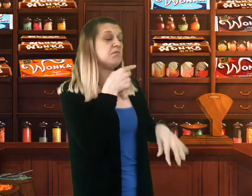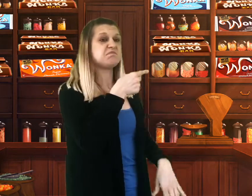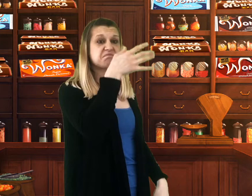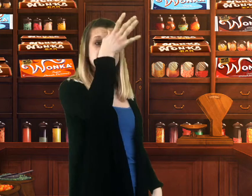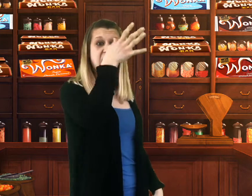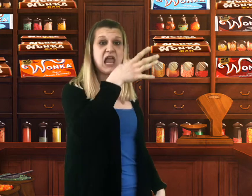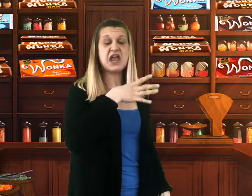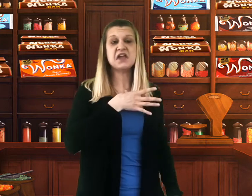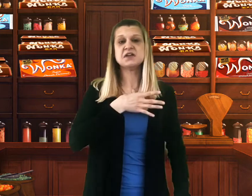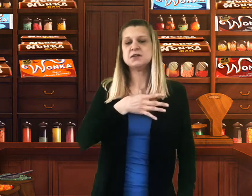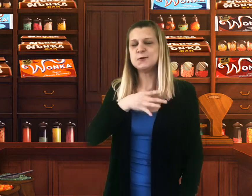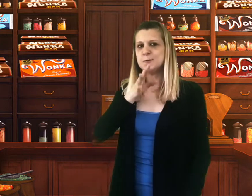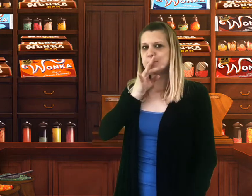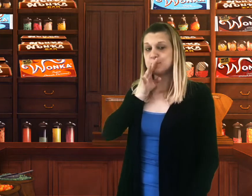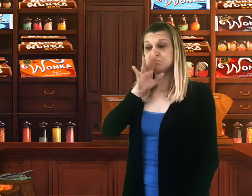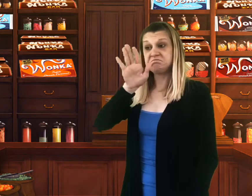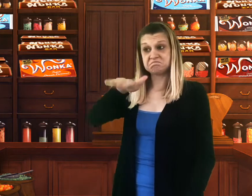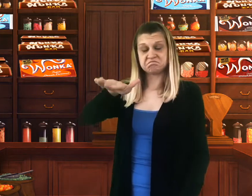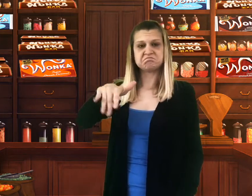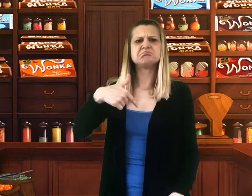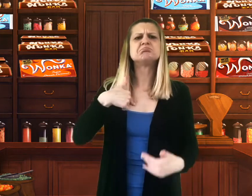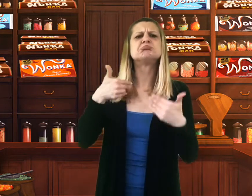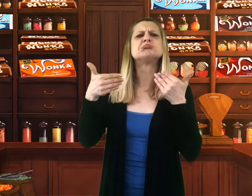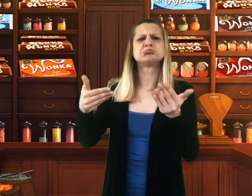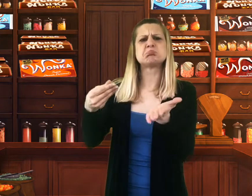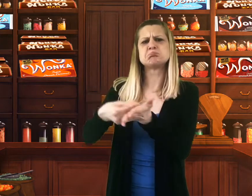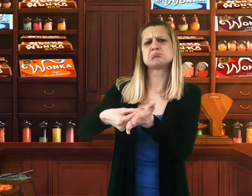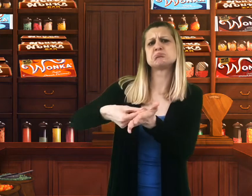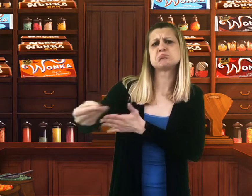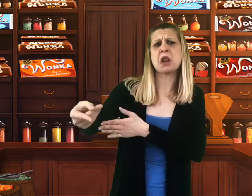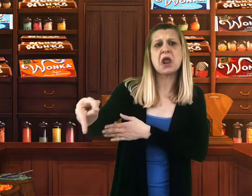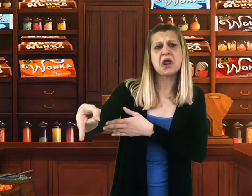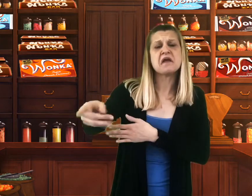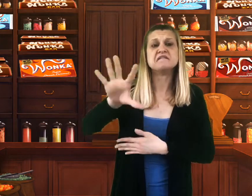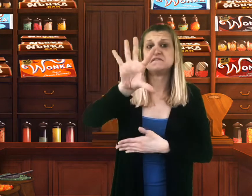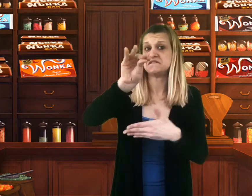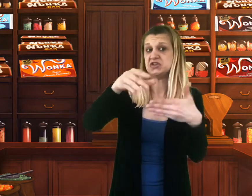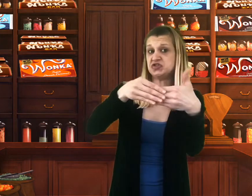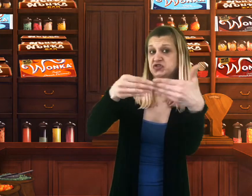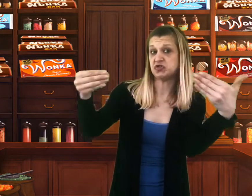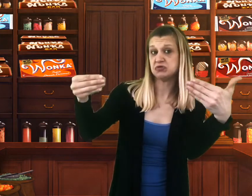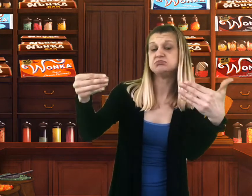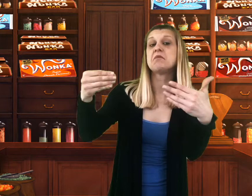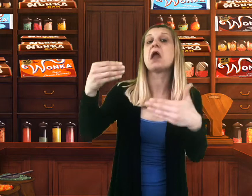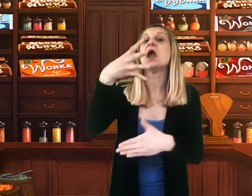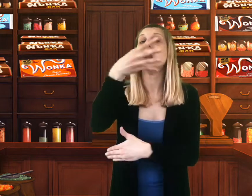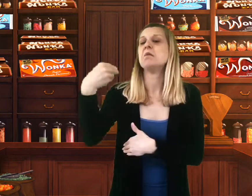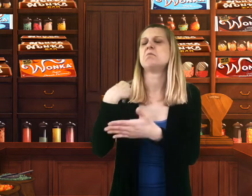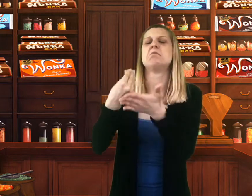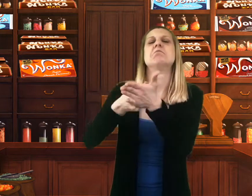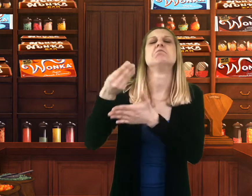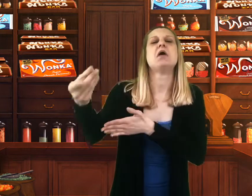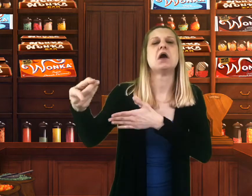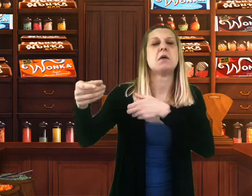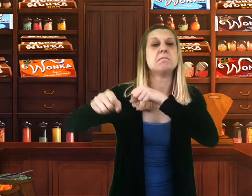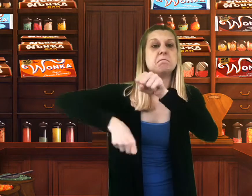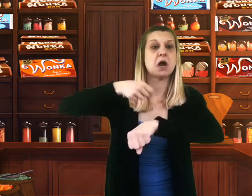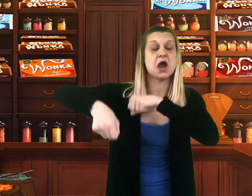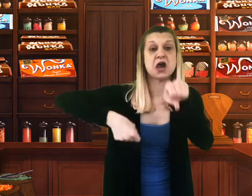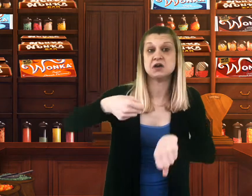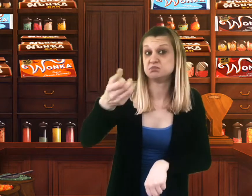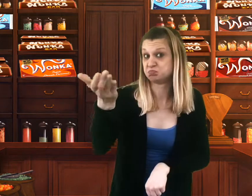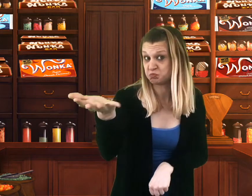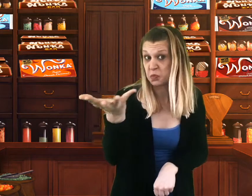he saw a tall man standing over him. "Listen, I’ll buy it from you. I’ll give you fifty dollars. And I’ll give you a new bicycle as well.